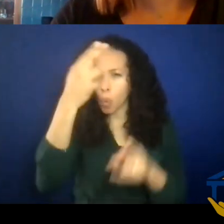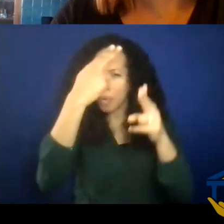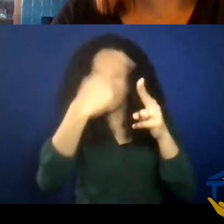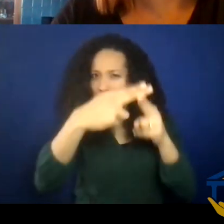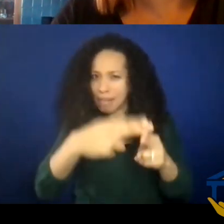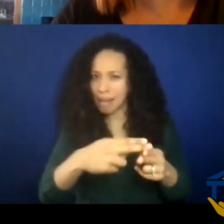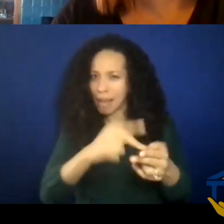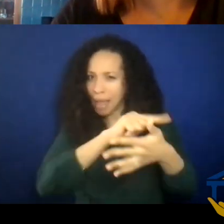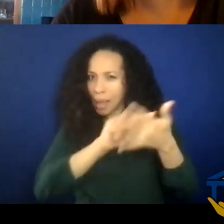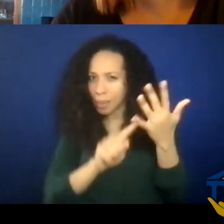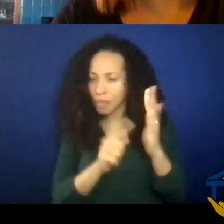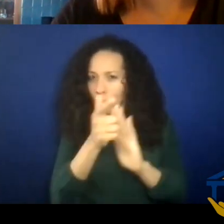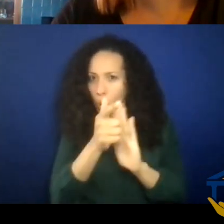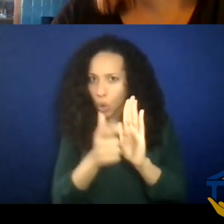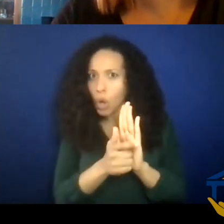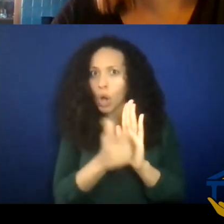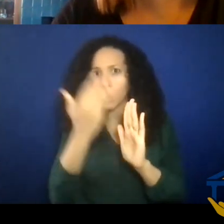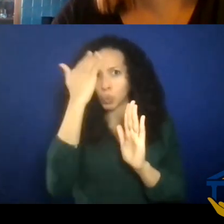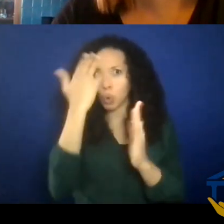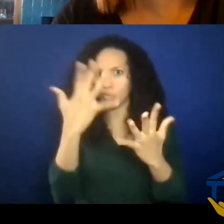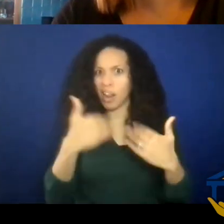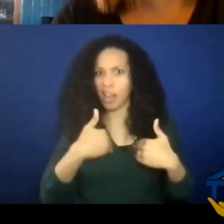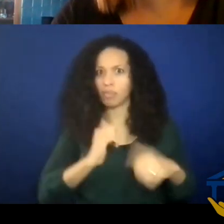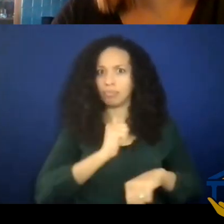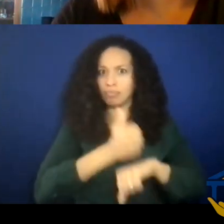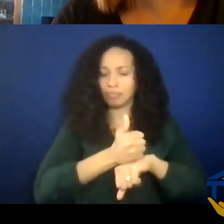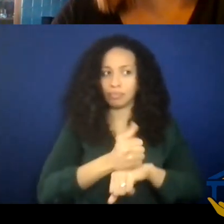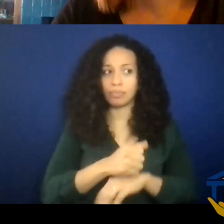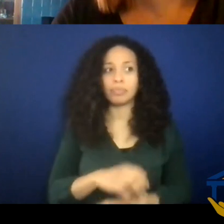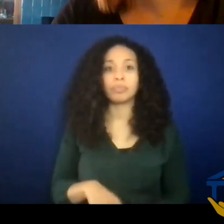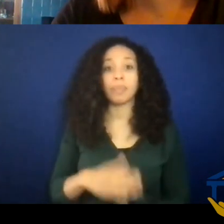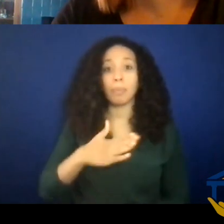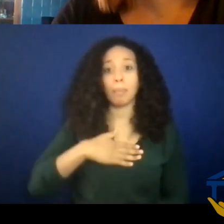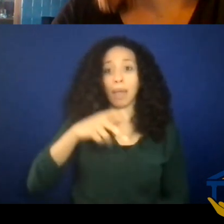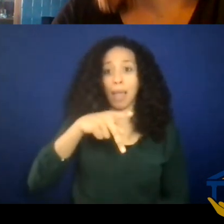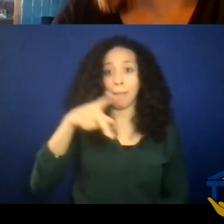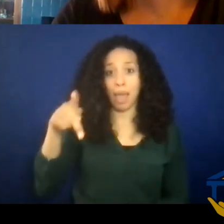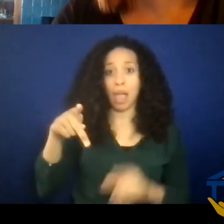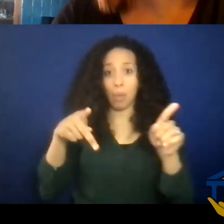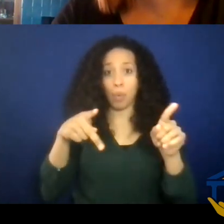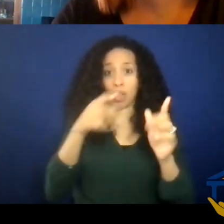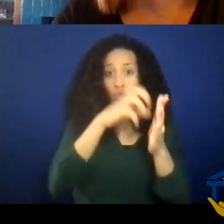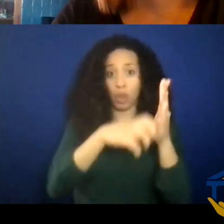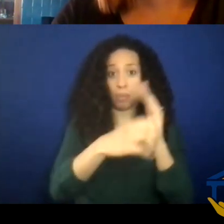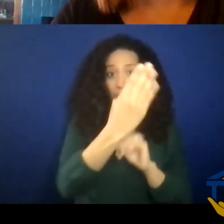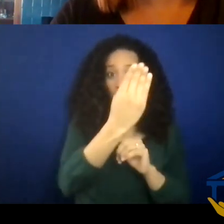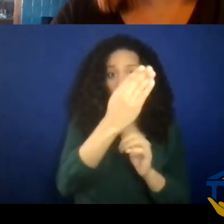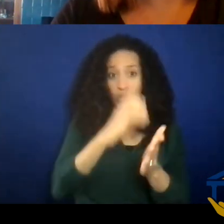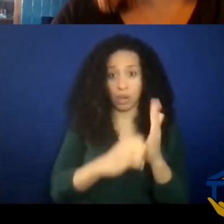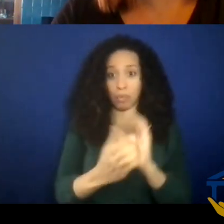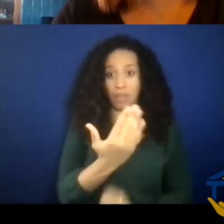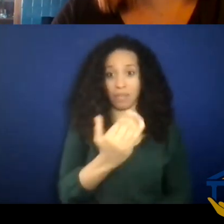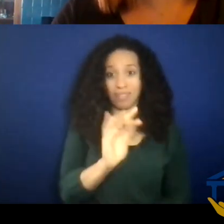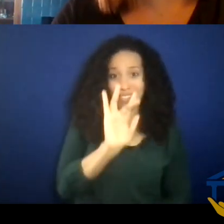There these are links in my powerpoint here if you're able to access them, um, but even if not,